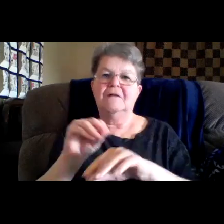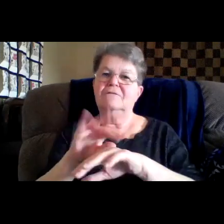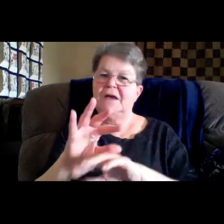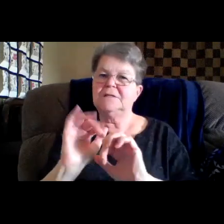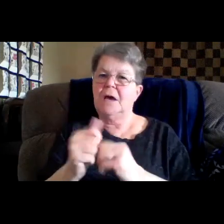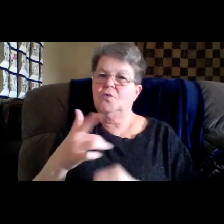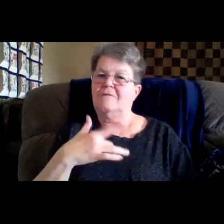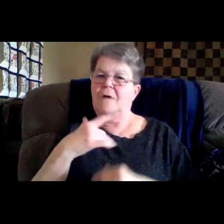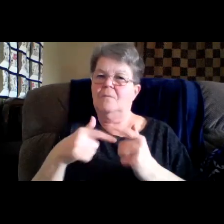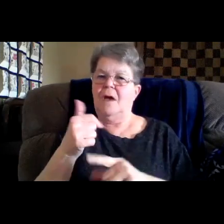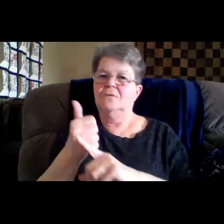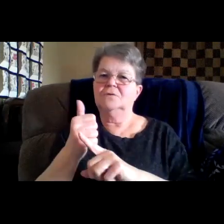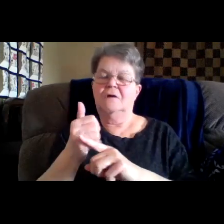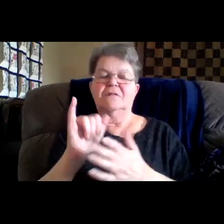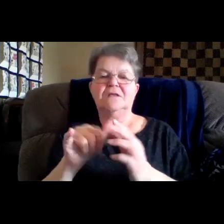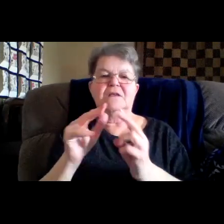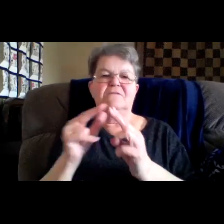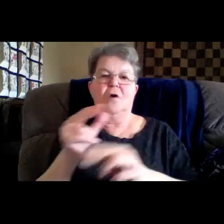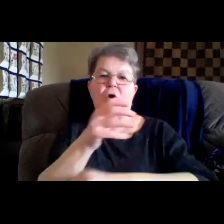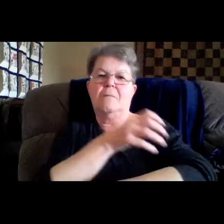And I think that that is a very powerful message for everybody to hear.